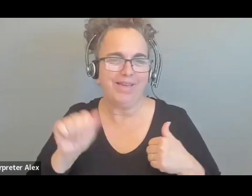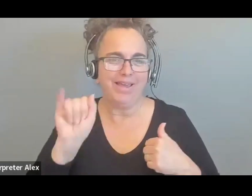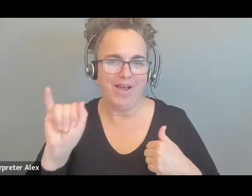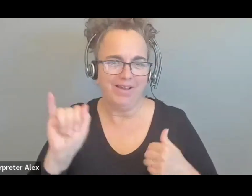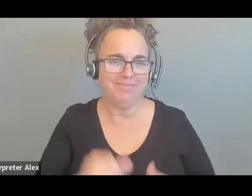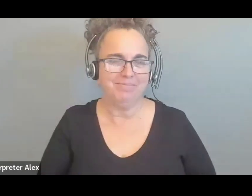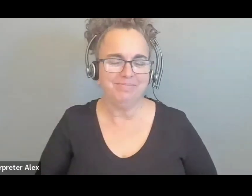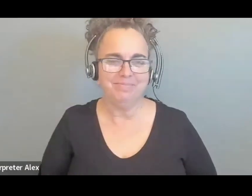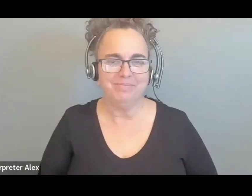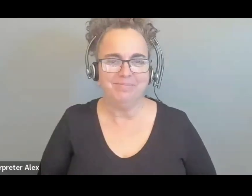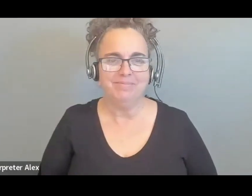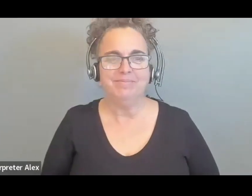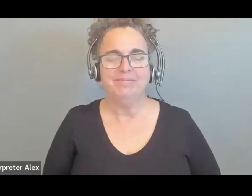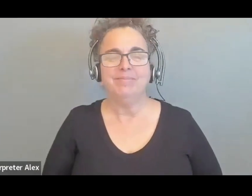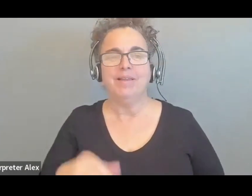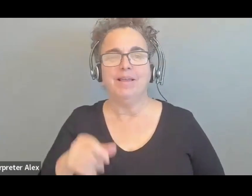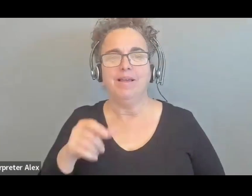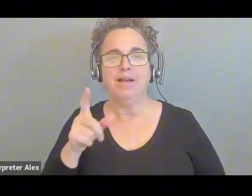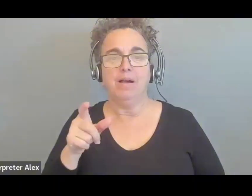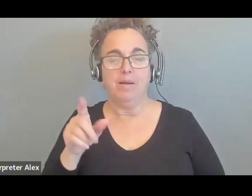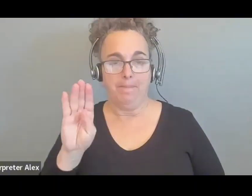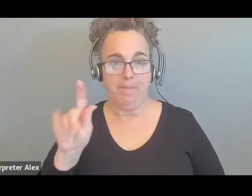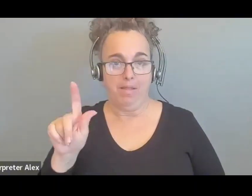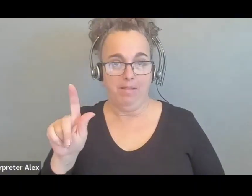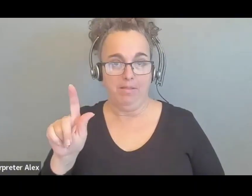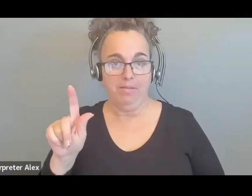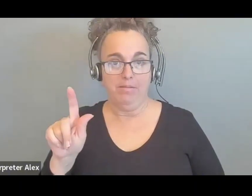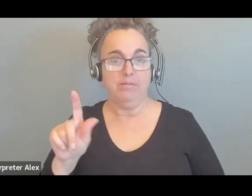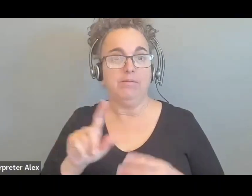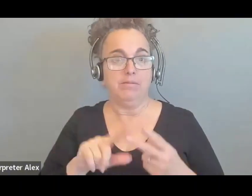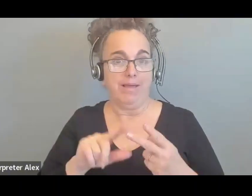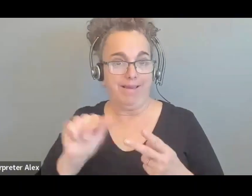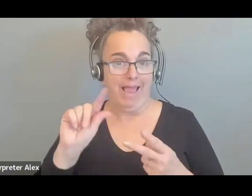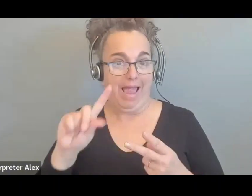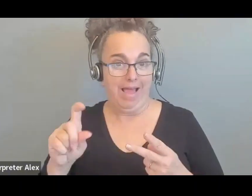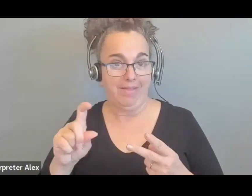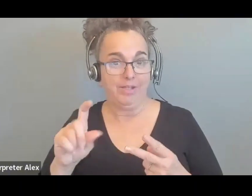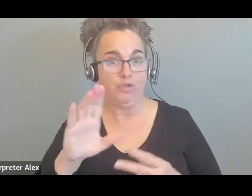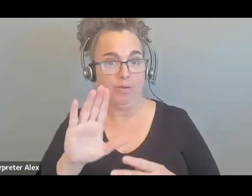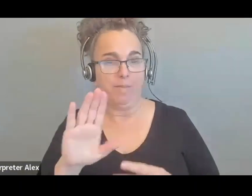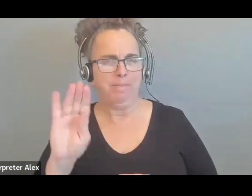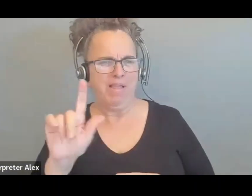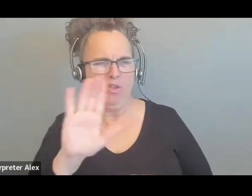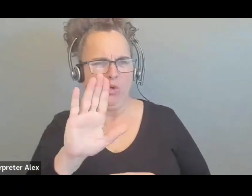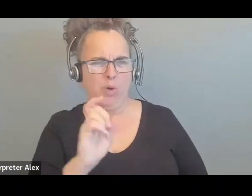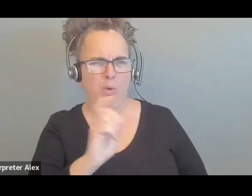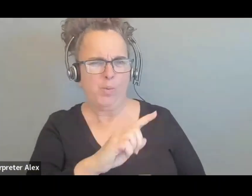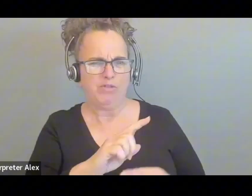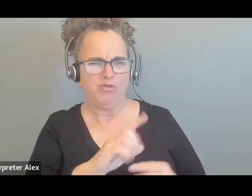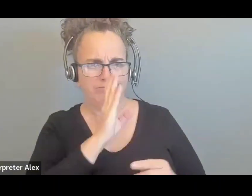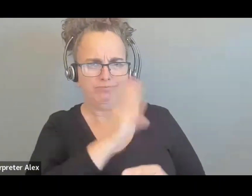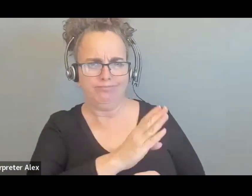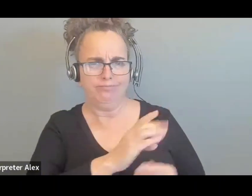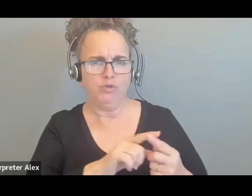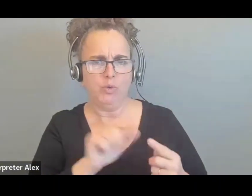I think kind of going to your question Bill to Alex earlier is there are a lot